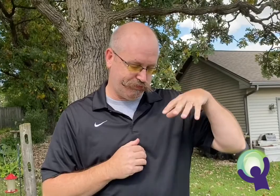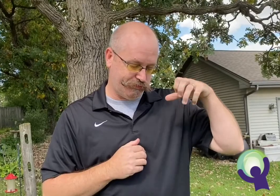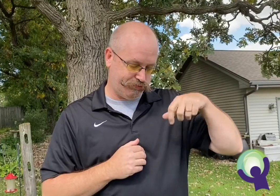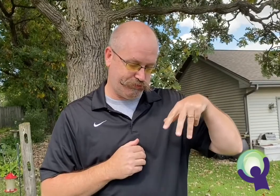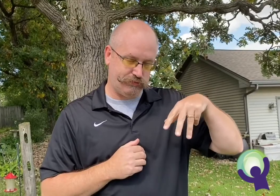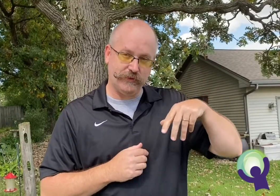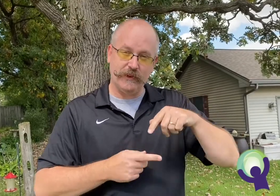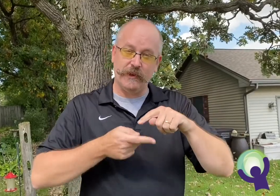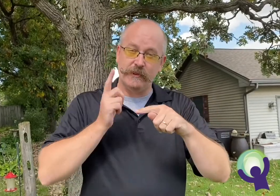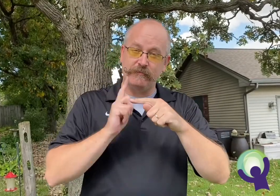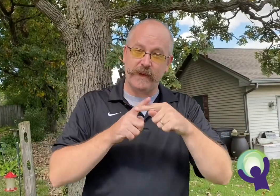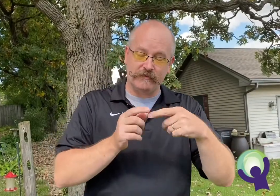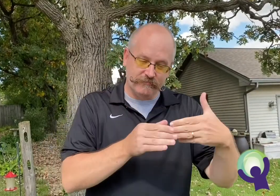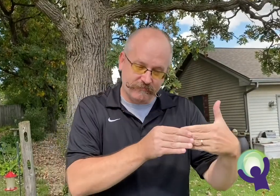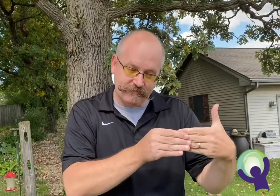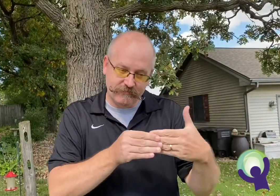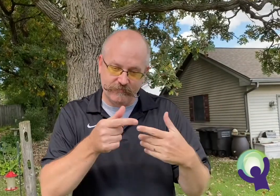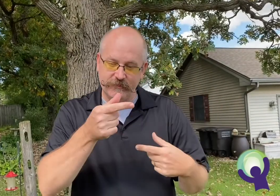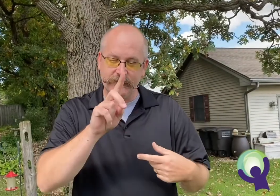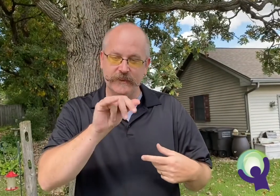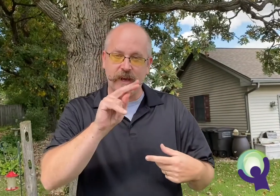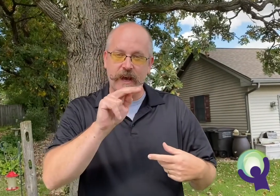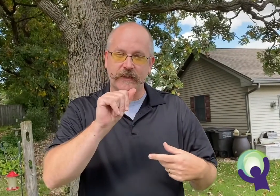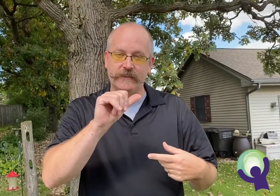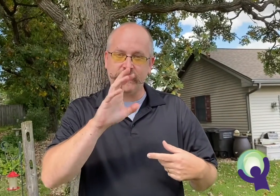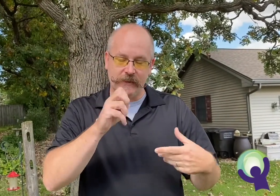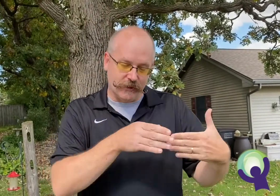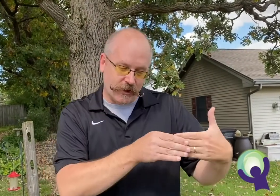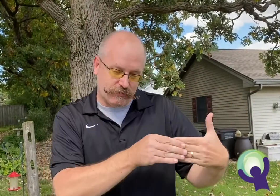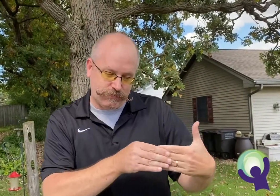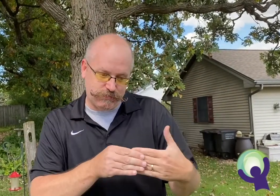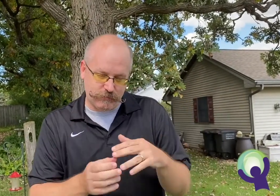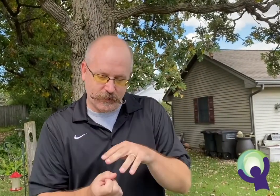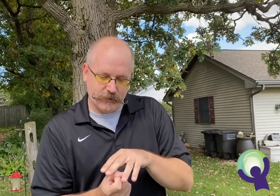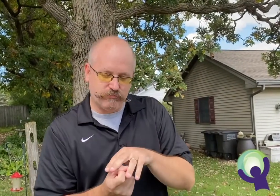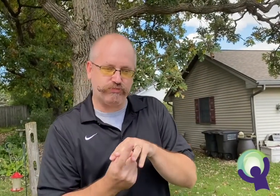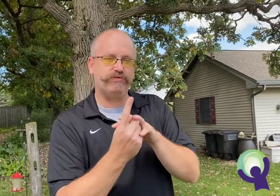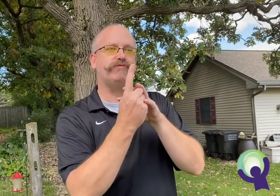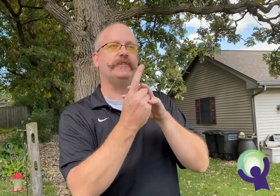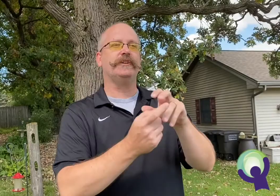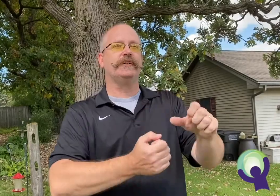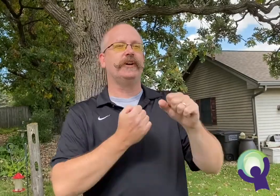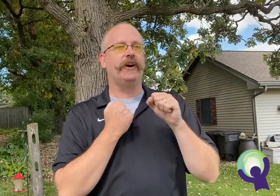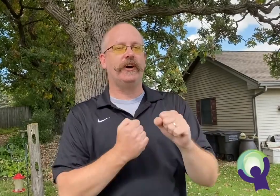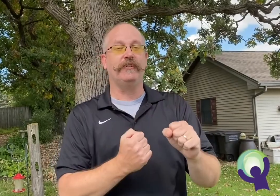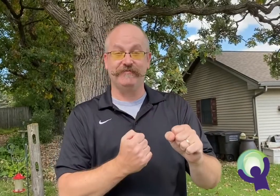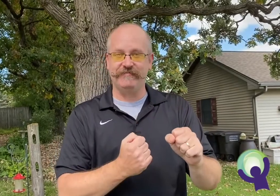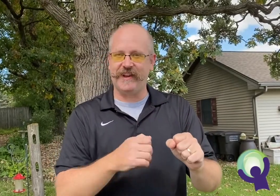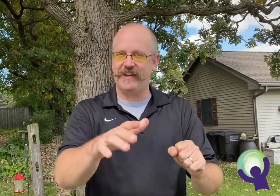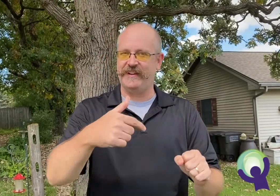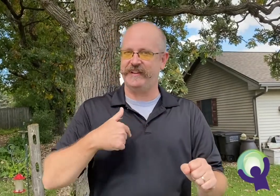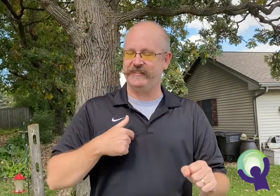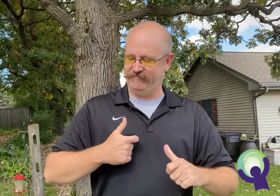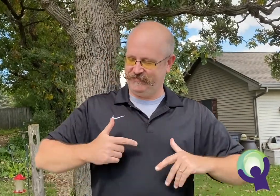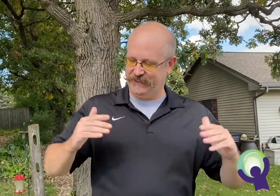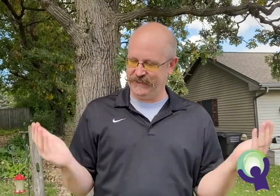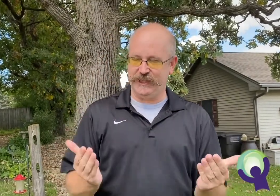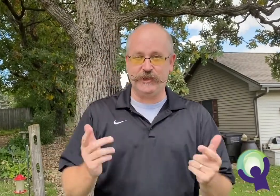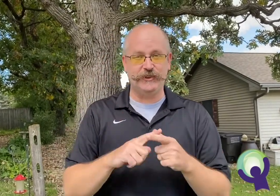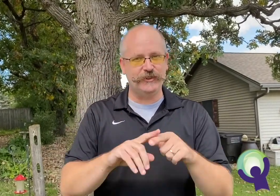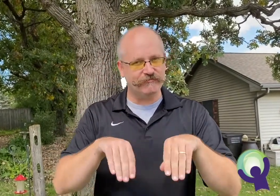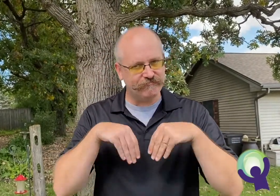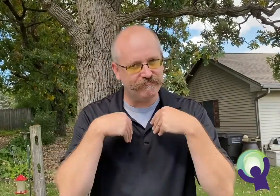If you have knowledge plus guidance, you can grow and become a very self-confident person.